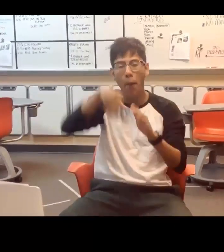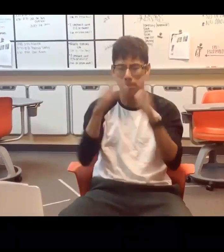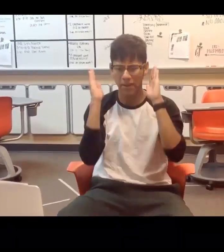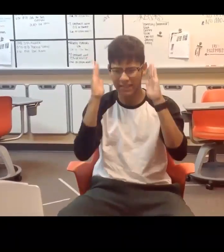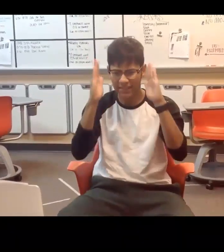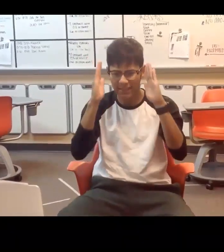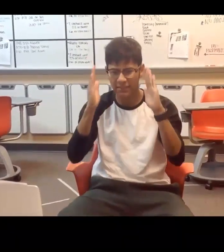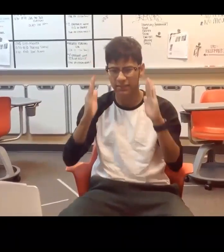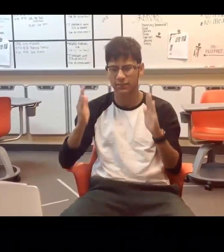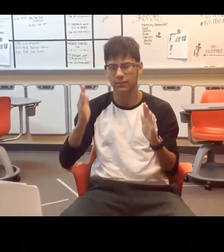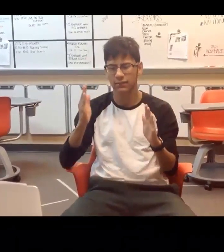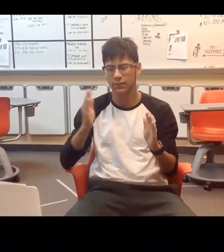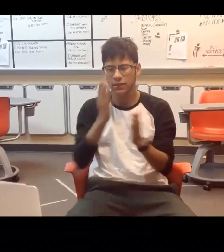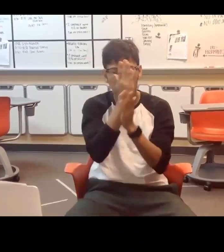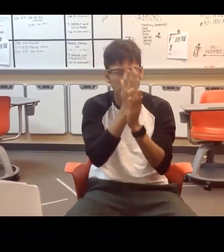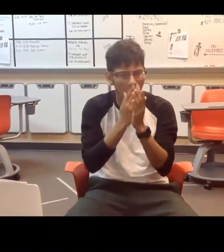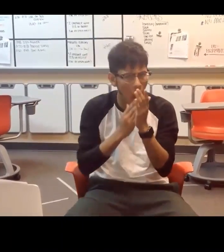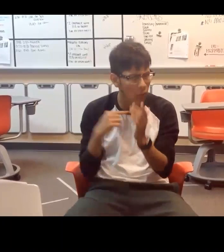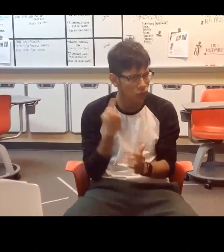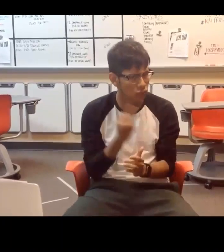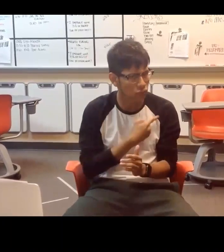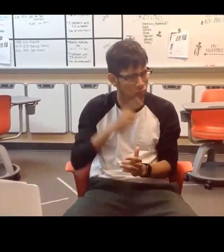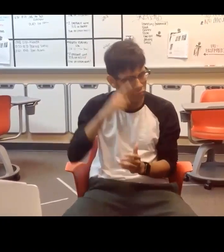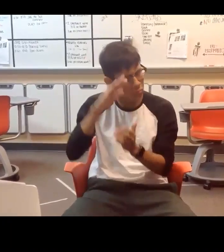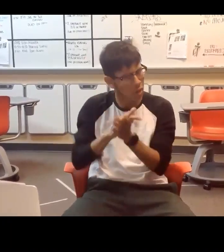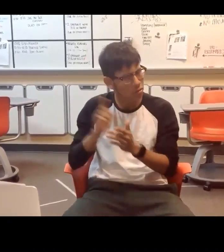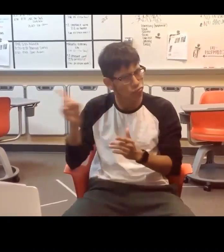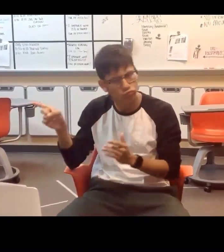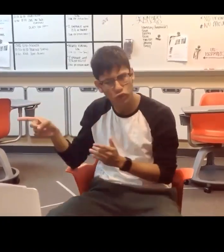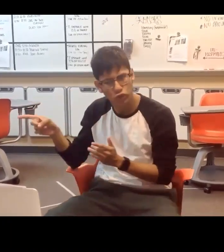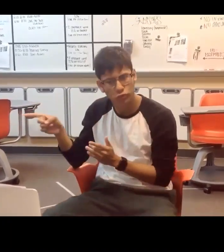We all paid attention to him. Some of us believed him.